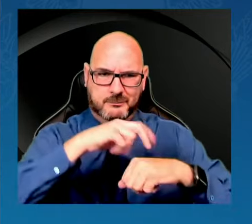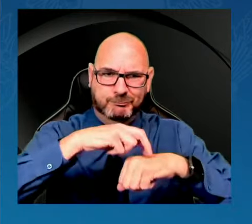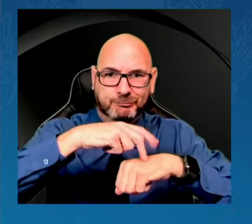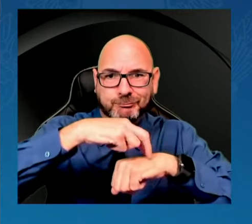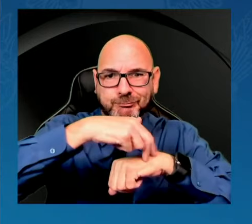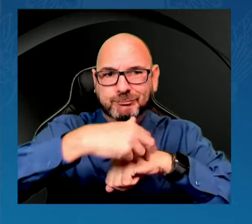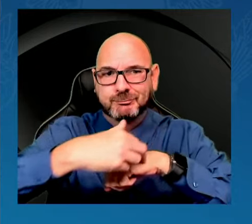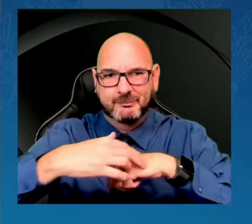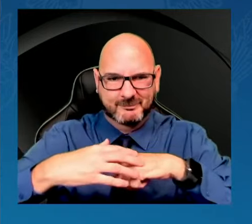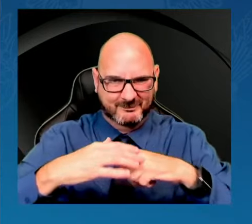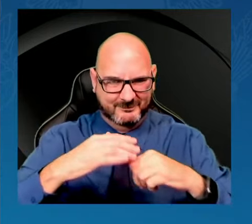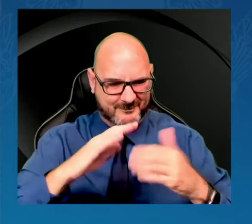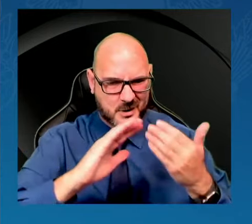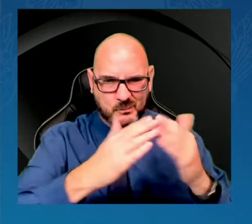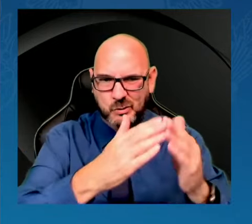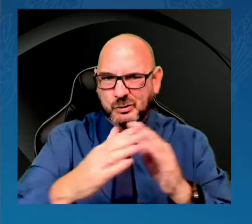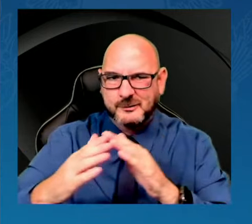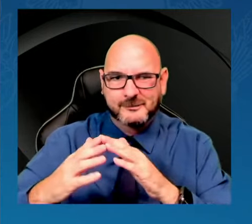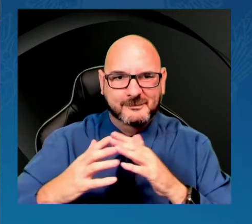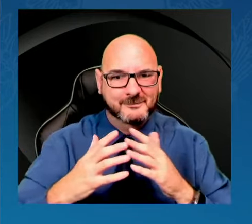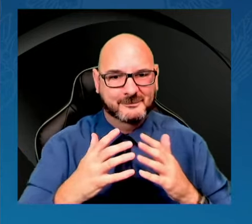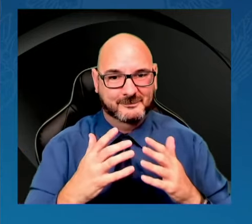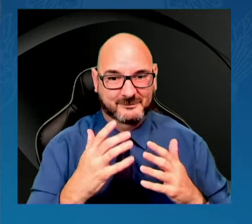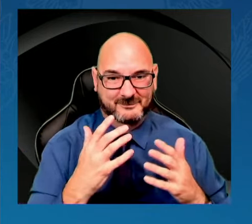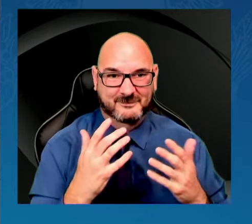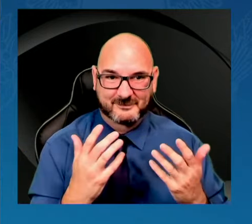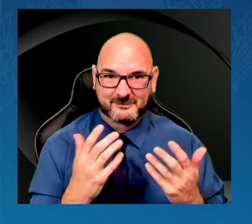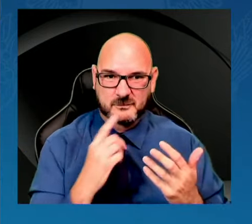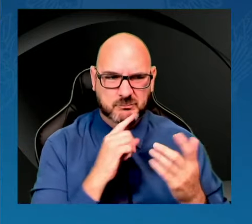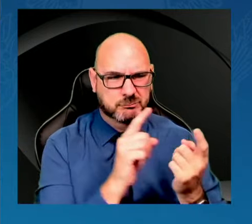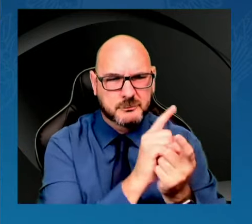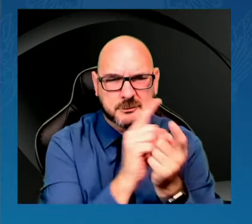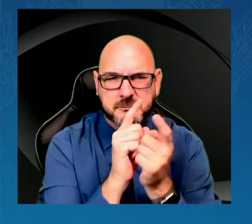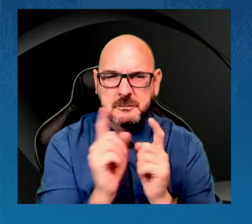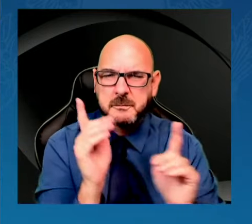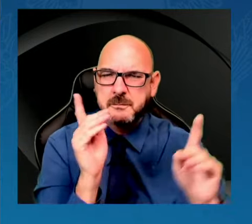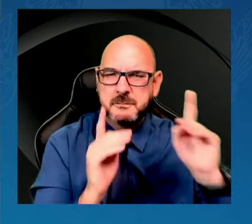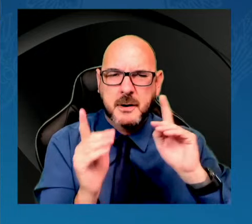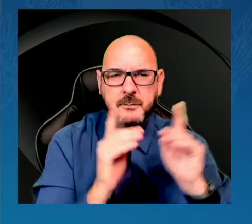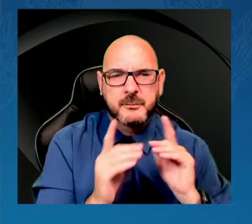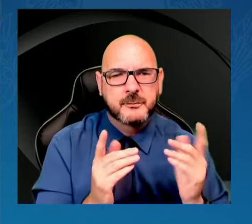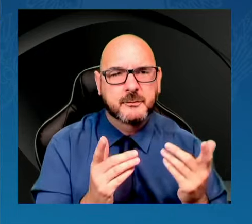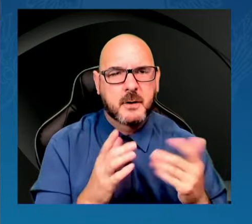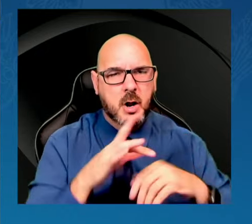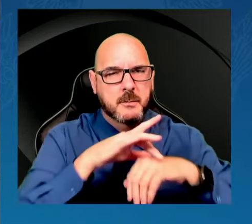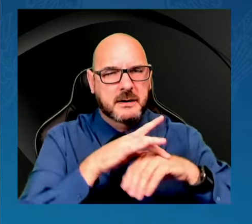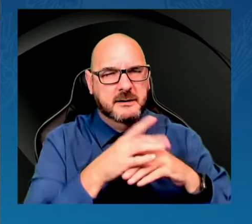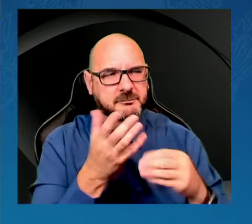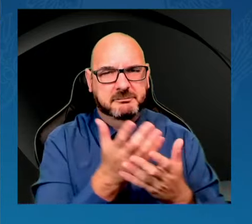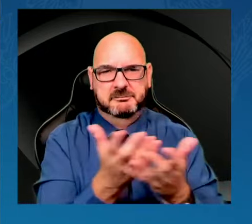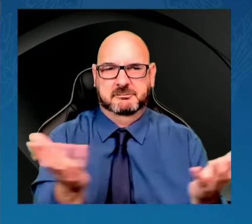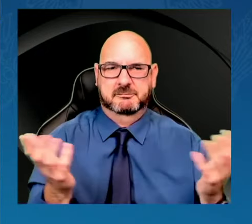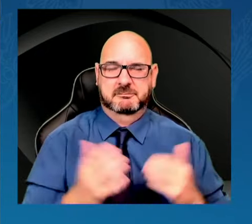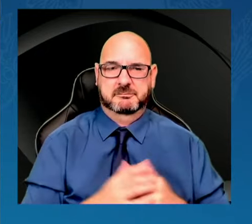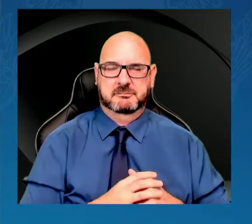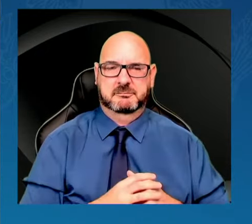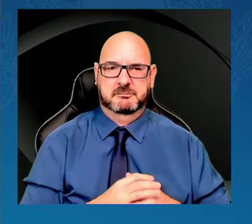and you're getting to know people, and you're getting to know the planet. And I think that the reason that I'm here and really trying --